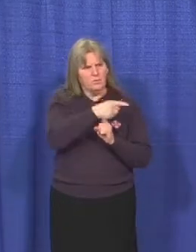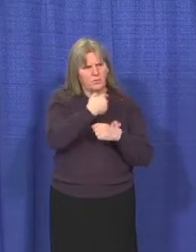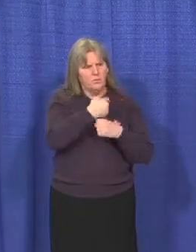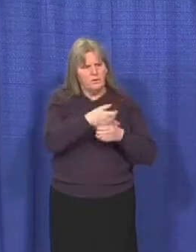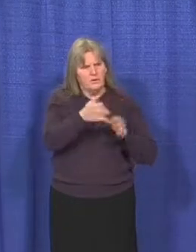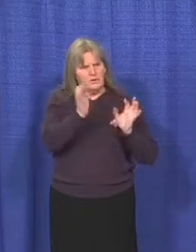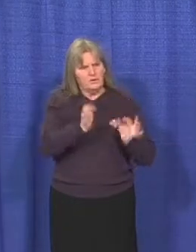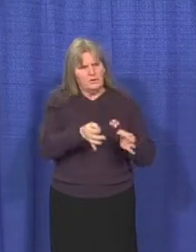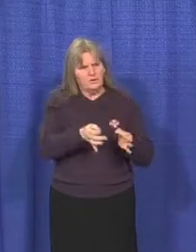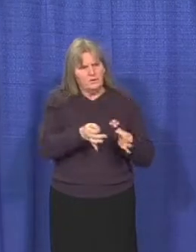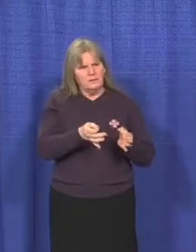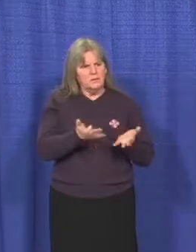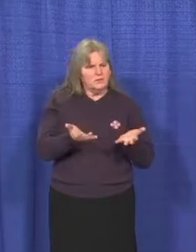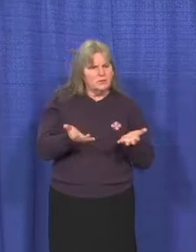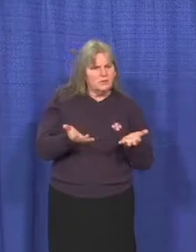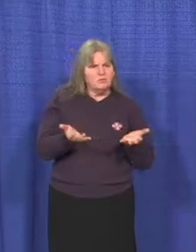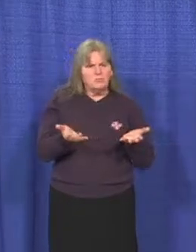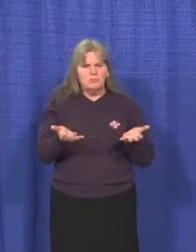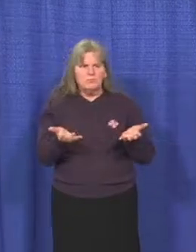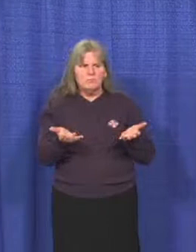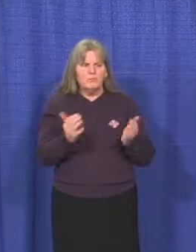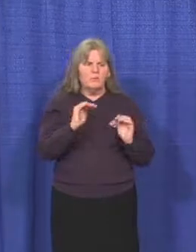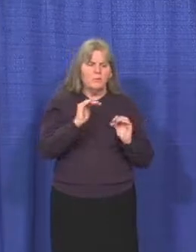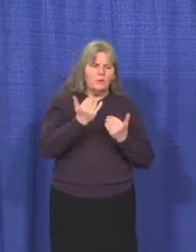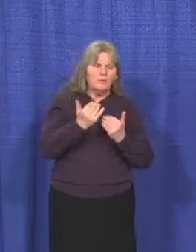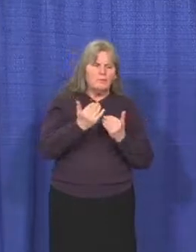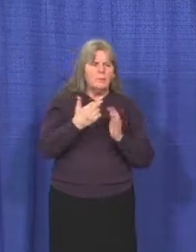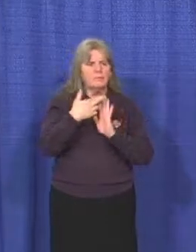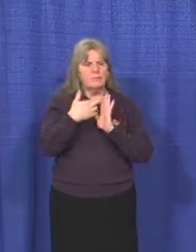terms of restrictions are